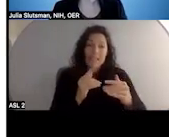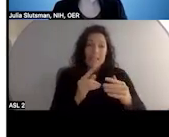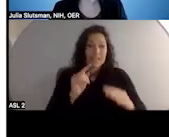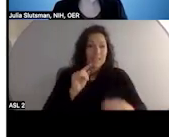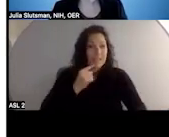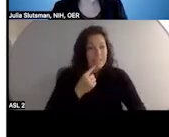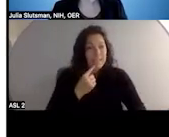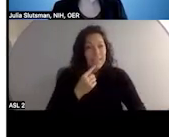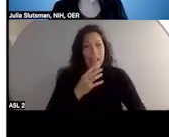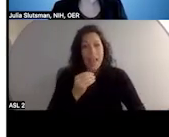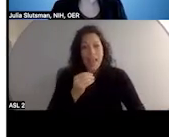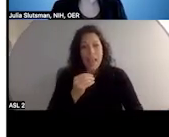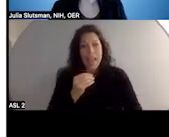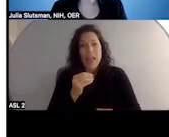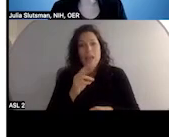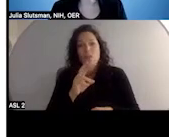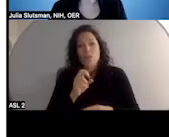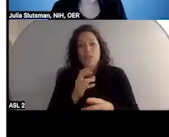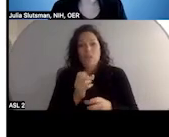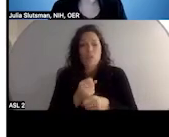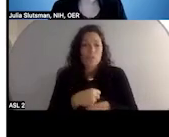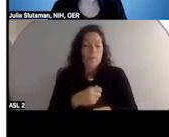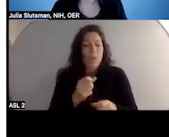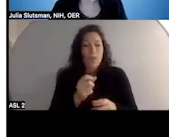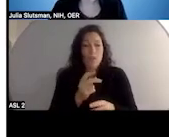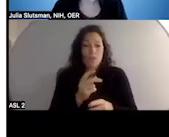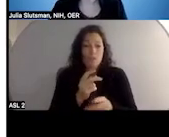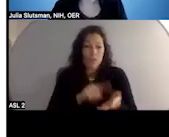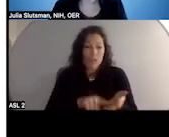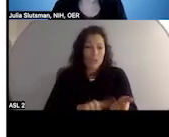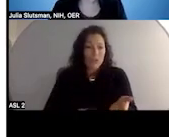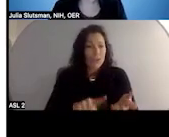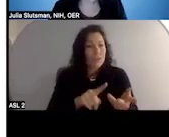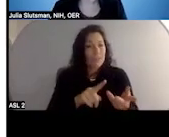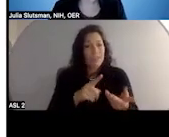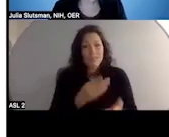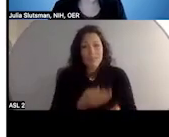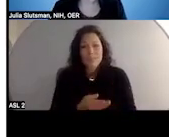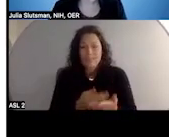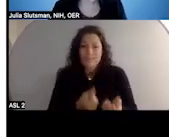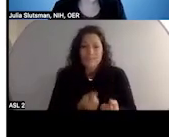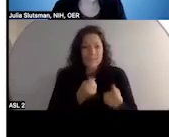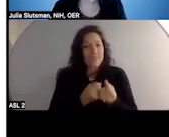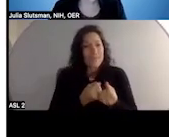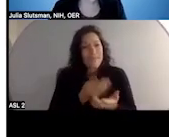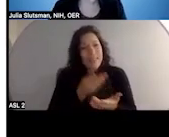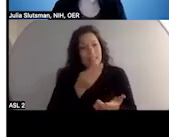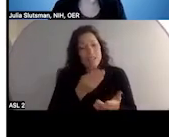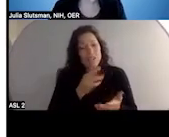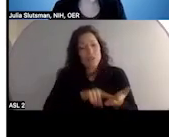And this is done through enabling validation of research results, making high-value data sets accessible,